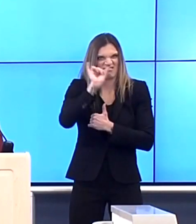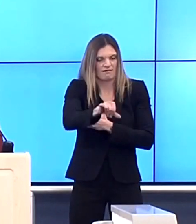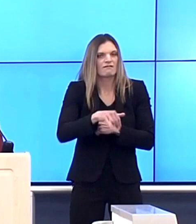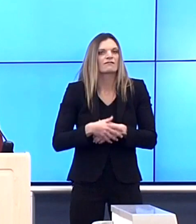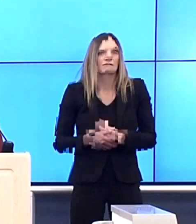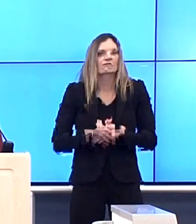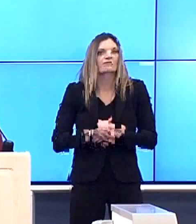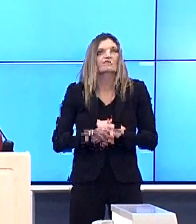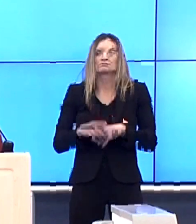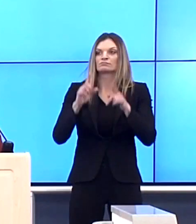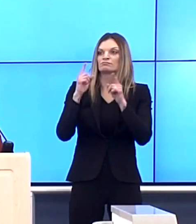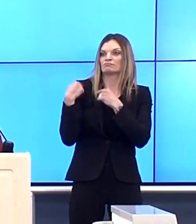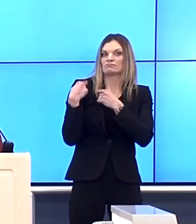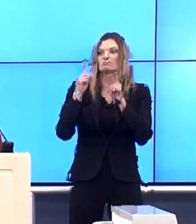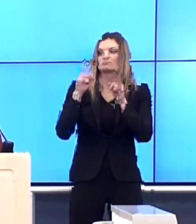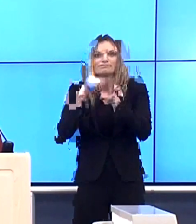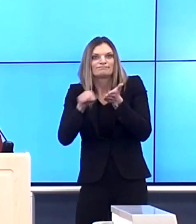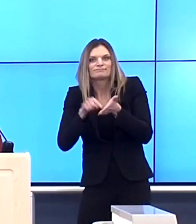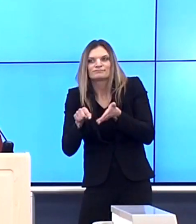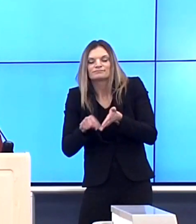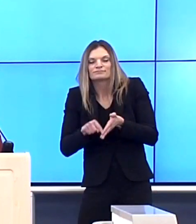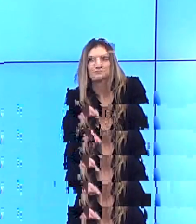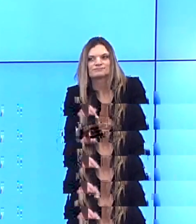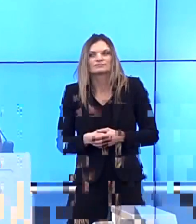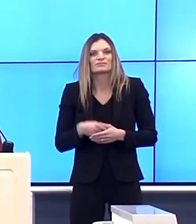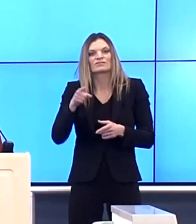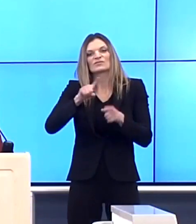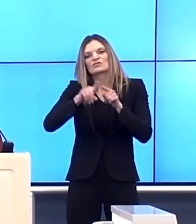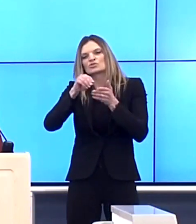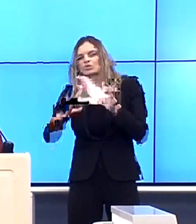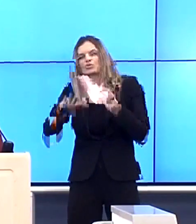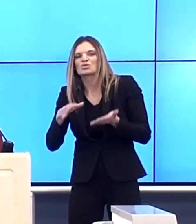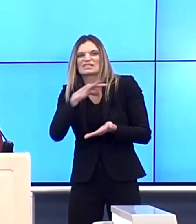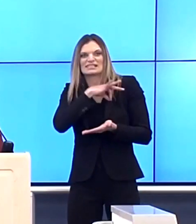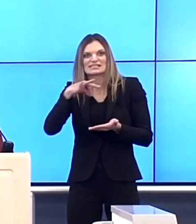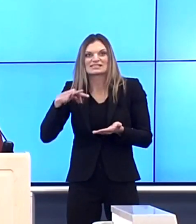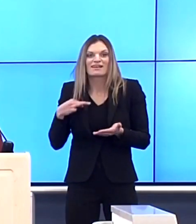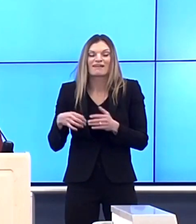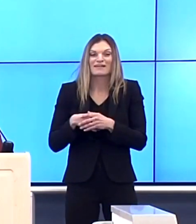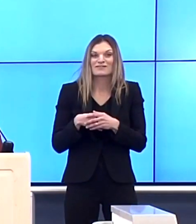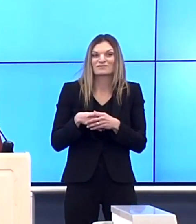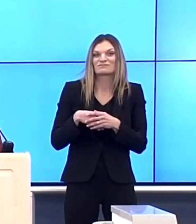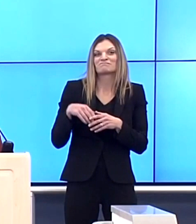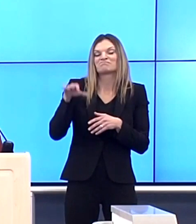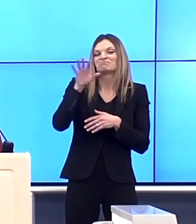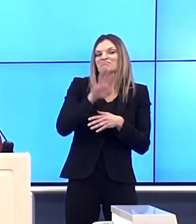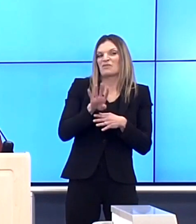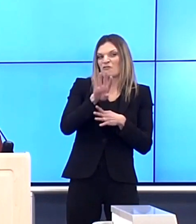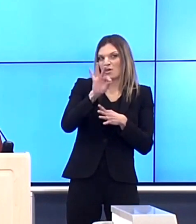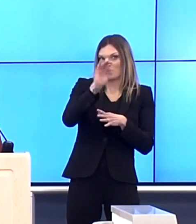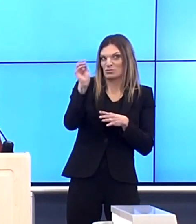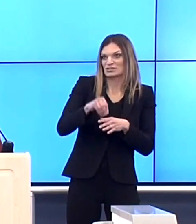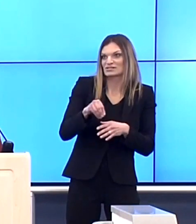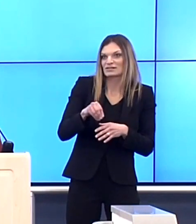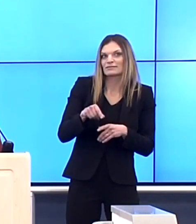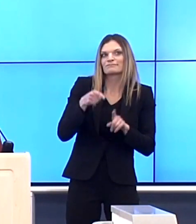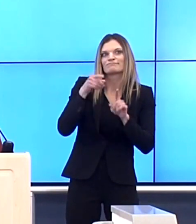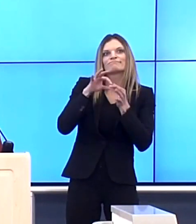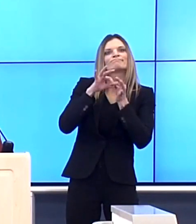ABOUT SCHOOLS. THE 200 OUAKRE THE 200 OUAKRE CURRENTLY INVESTIGATING, AMONG CURRENTLY INVESTIGATING, AMONG K-12 STUDENTS AND STAFF, 49% OF